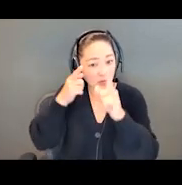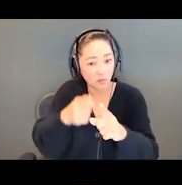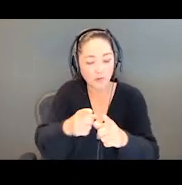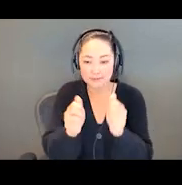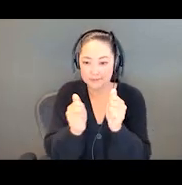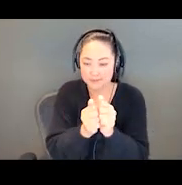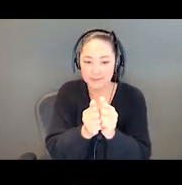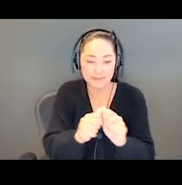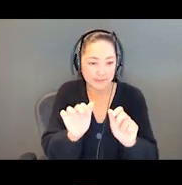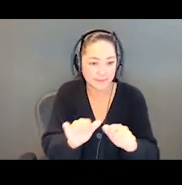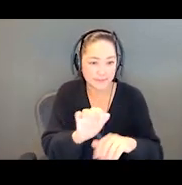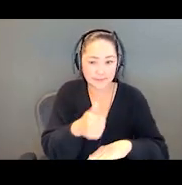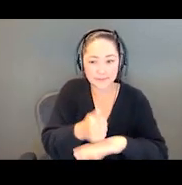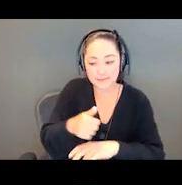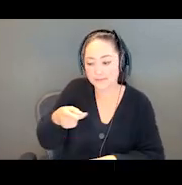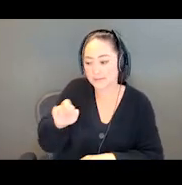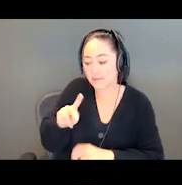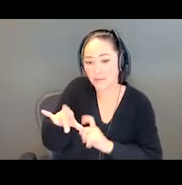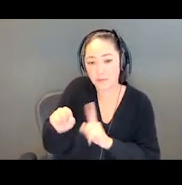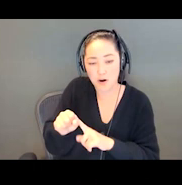spaces more accessible and enjoyable for everyone.